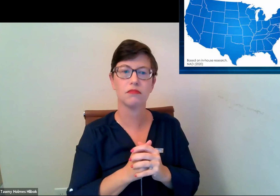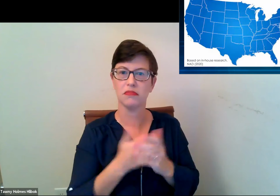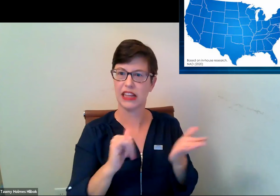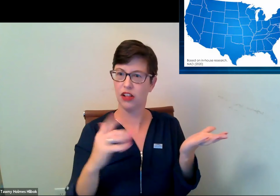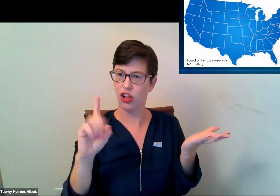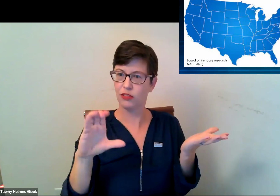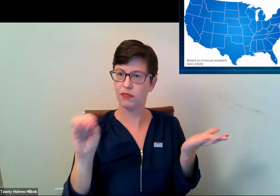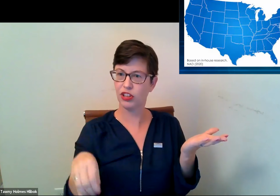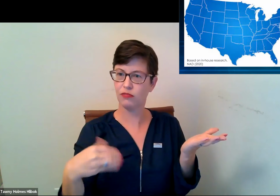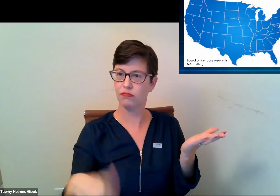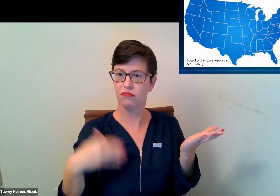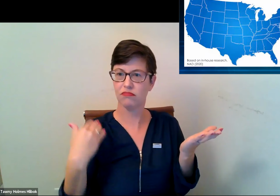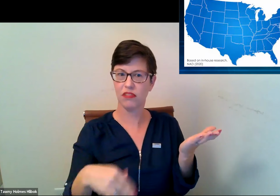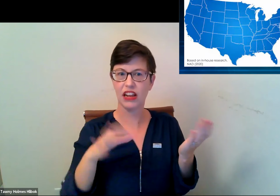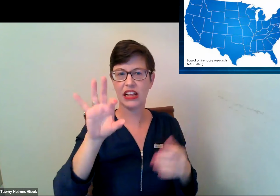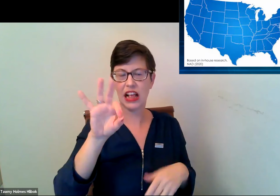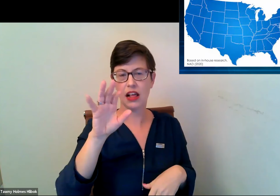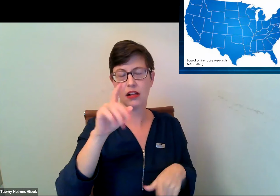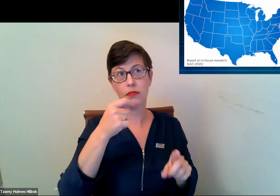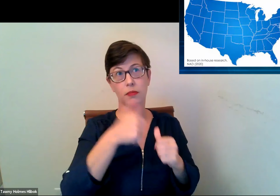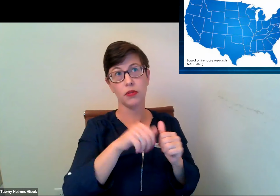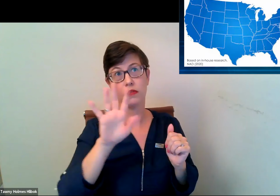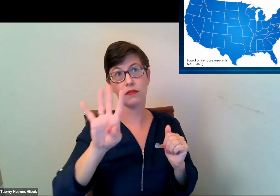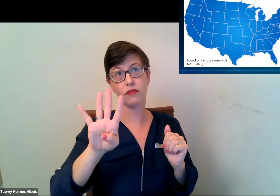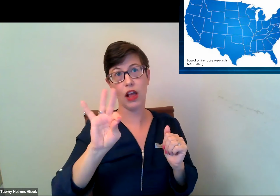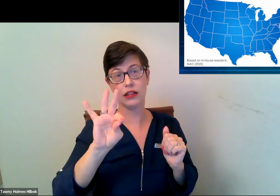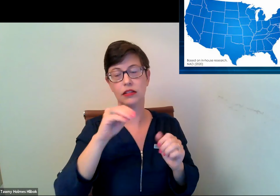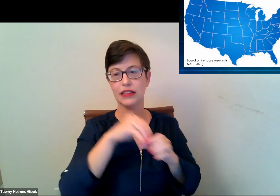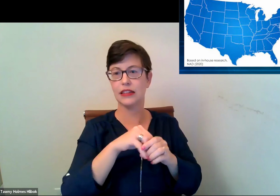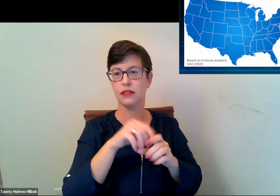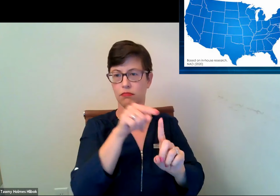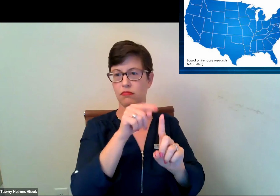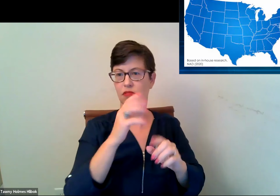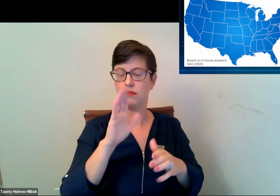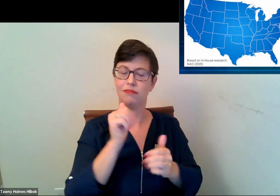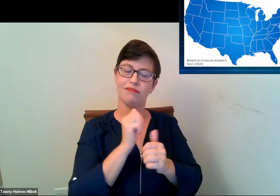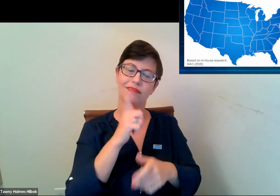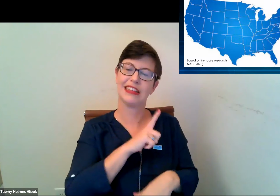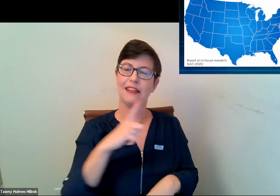it's recognized as a world language but 100% of states, if I remember it was 49.